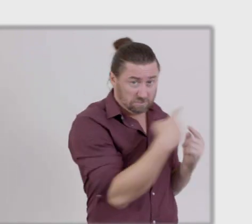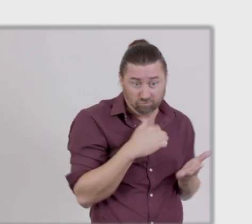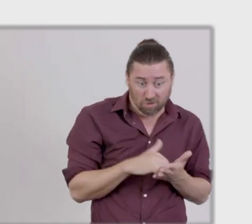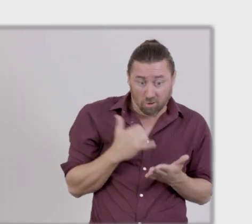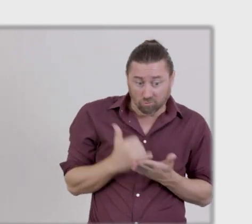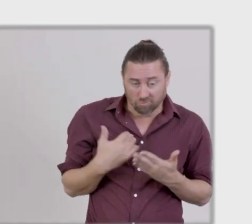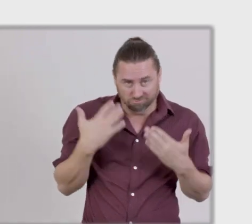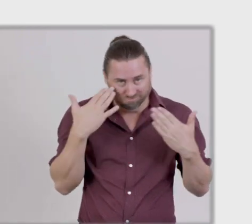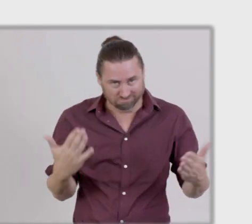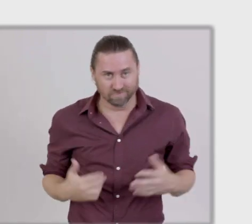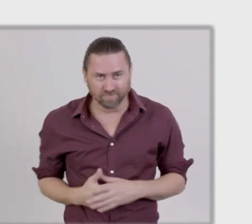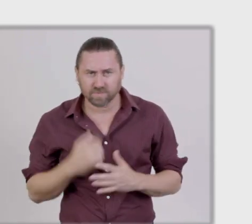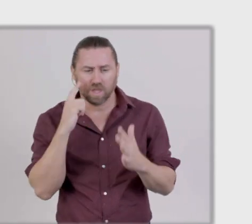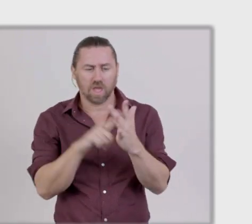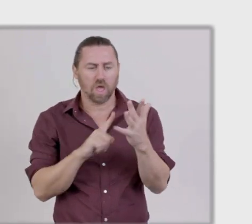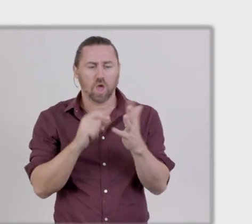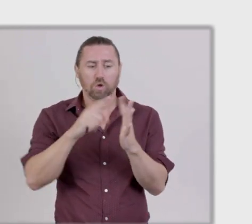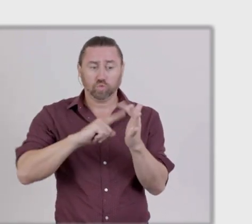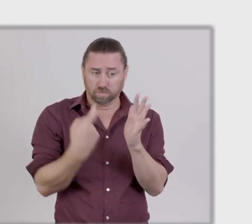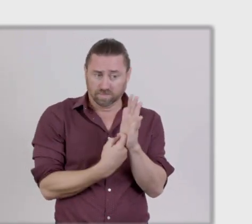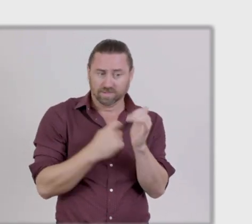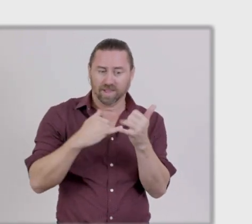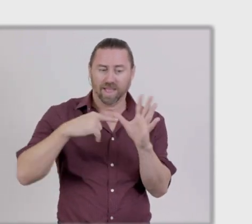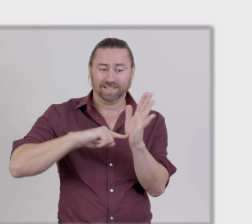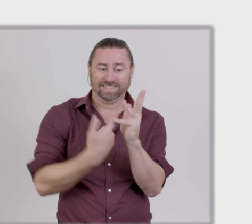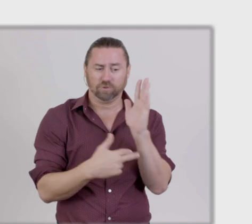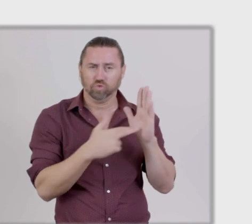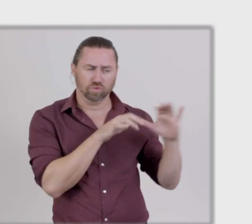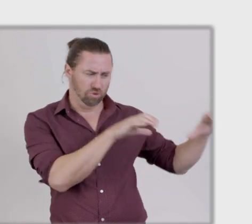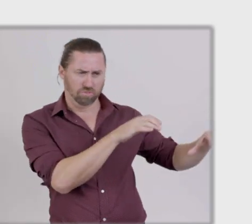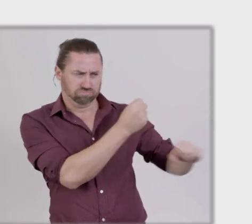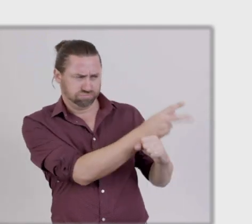You can also see that Jupiter and Saturn have many more moons than any of the others.